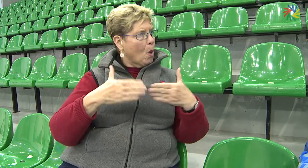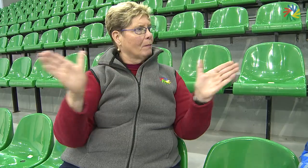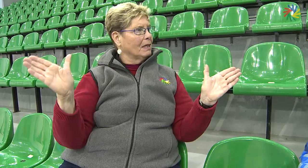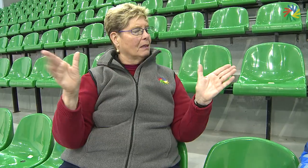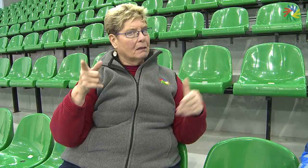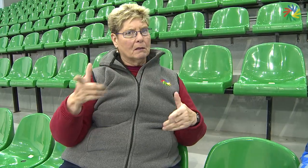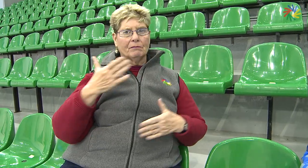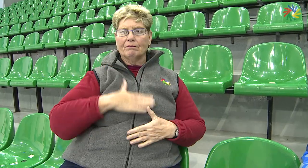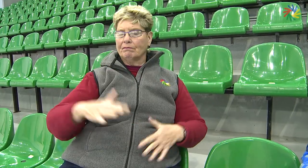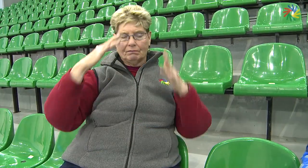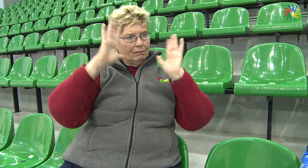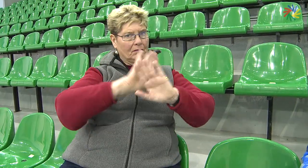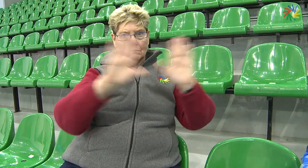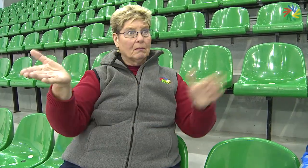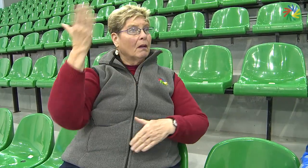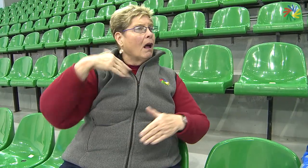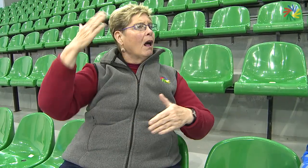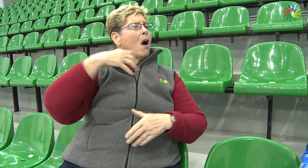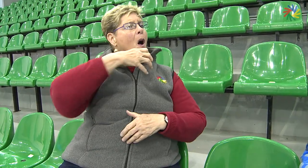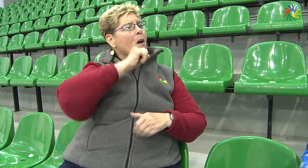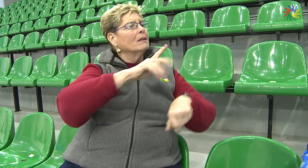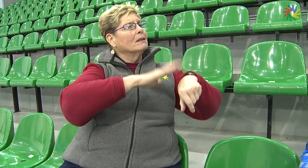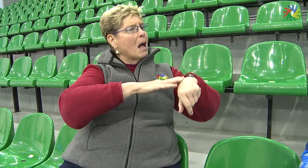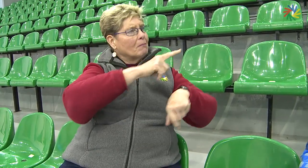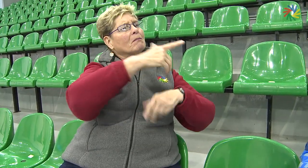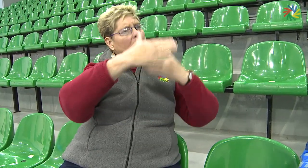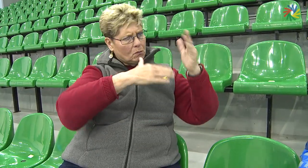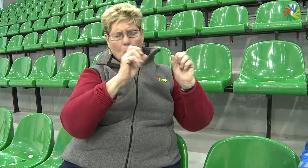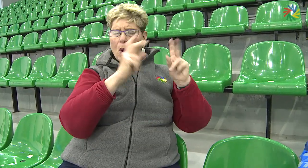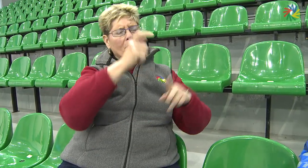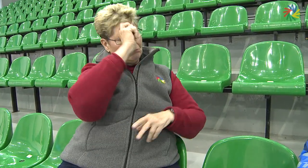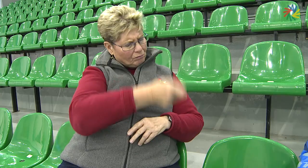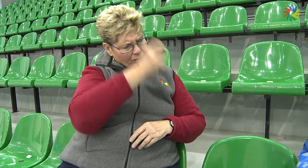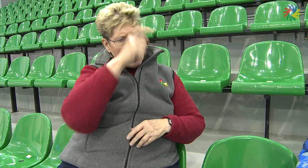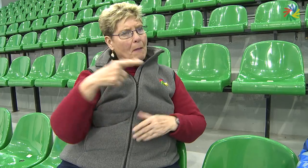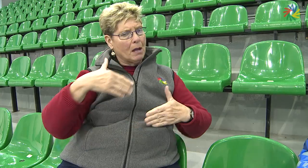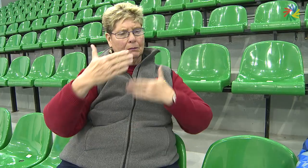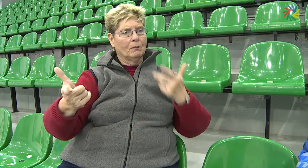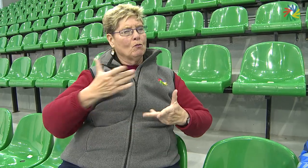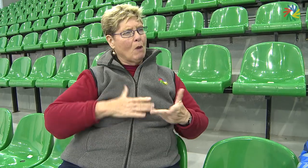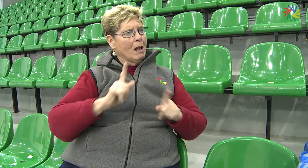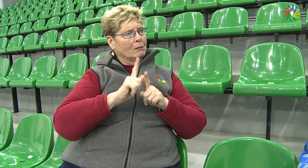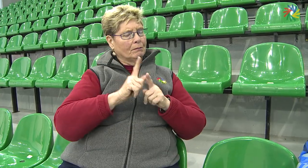shown open-mindness and does not want to continue with the older traditional way of doing things,